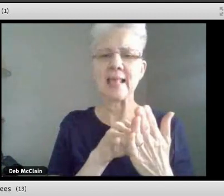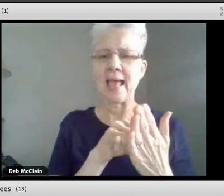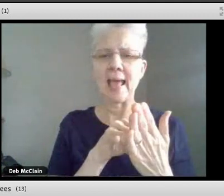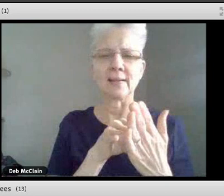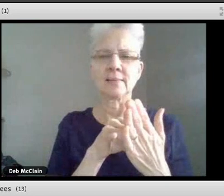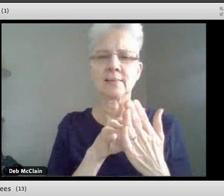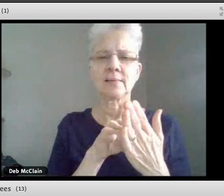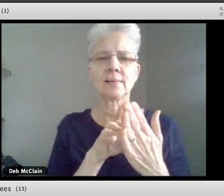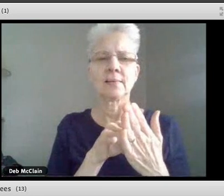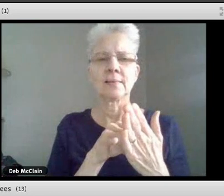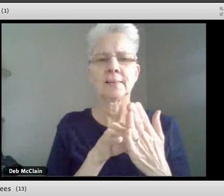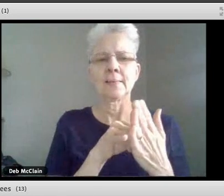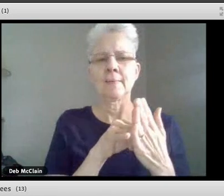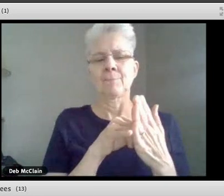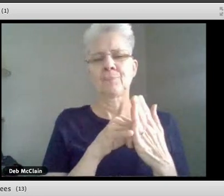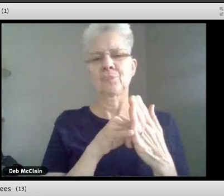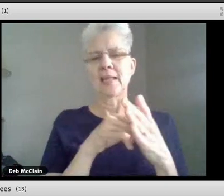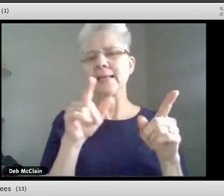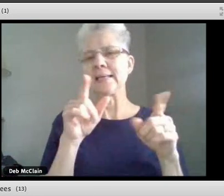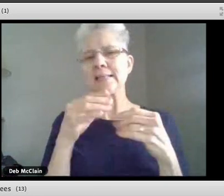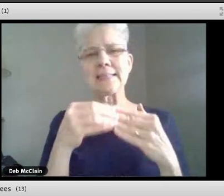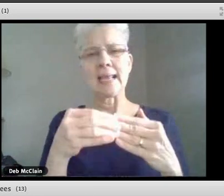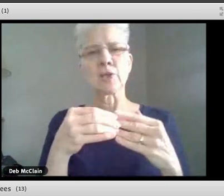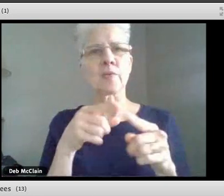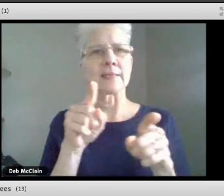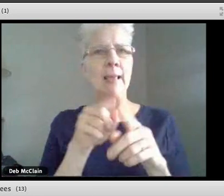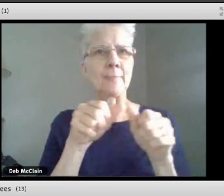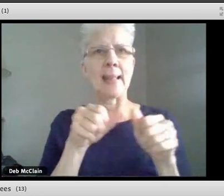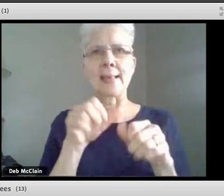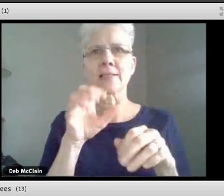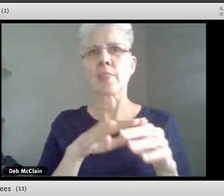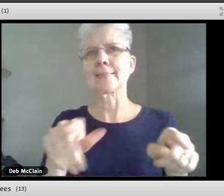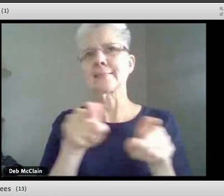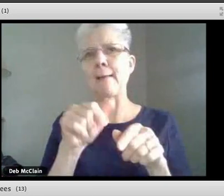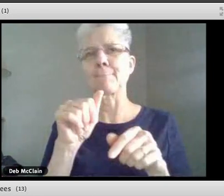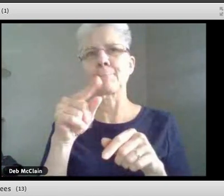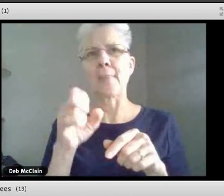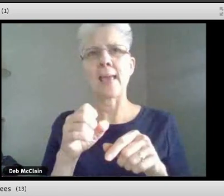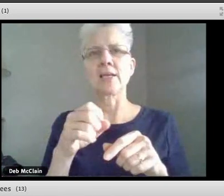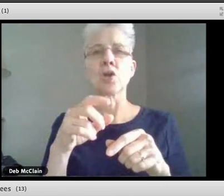Make sure your headings are logical and that your content is logical too,